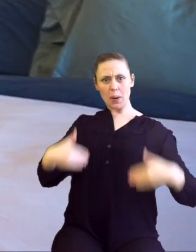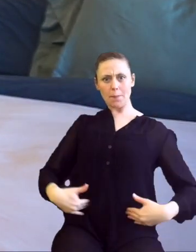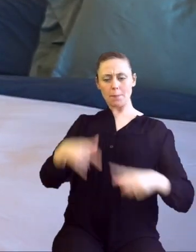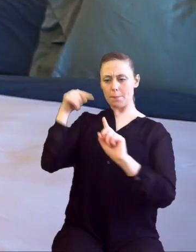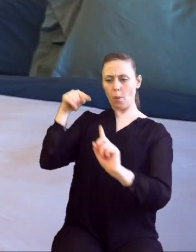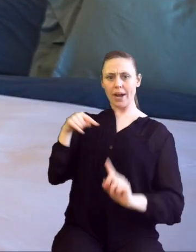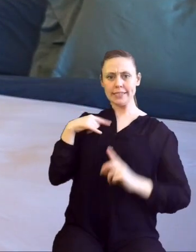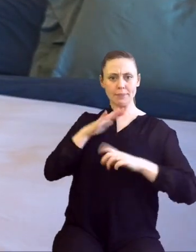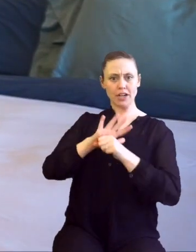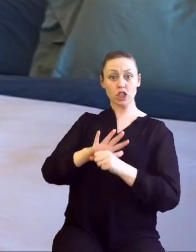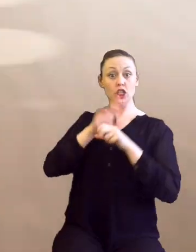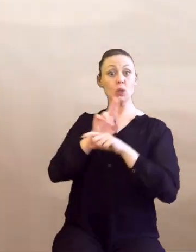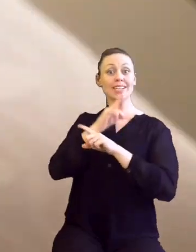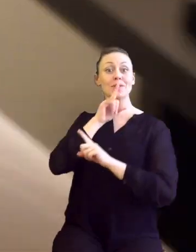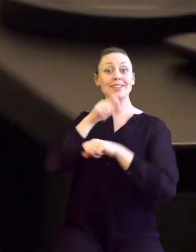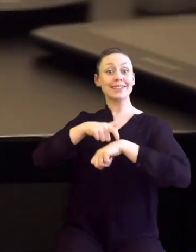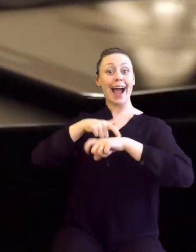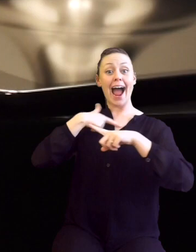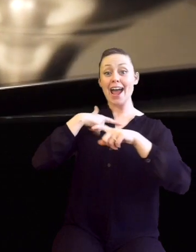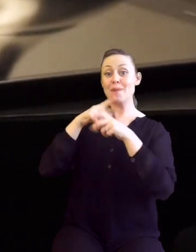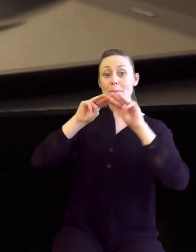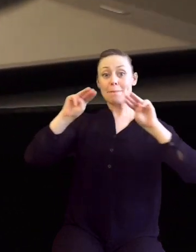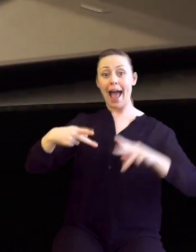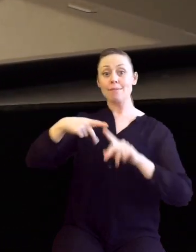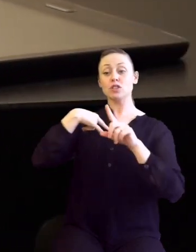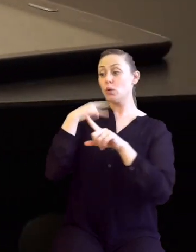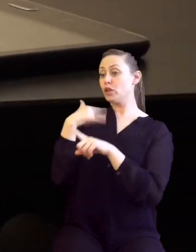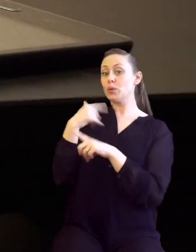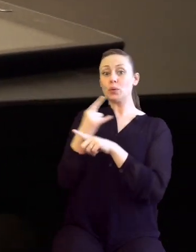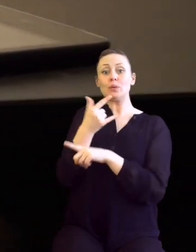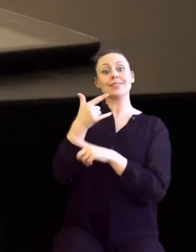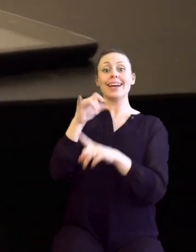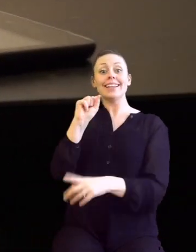pressure mapping. Integrated with to Samsung Galaxy smart tablets, the ReST